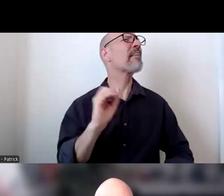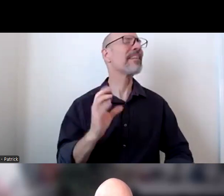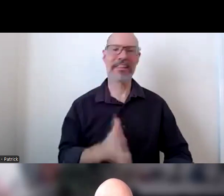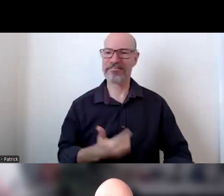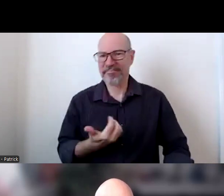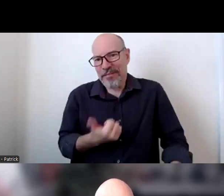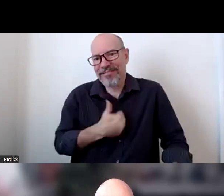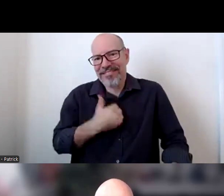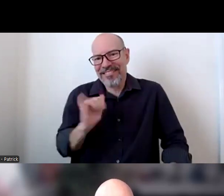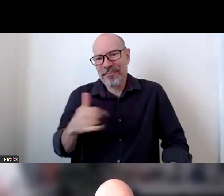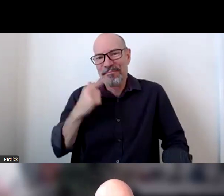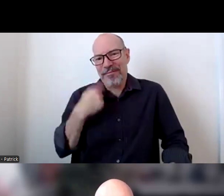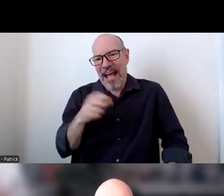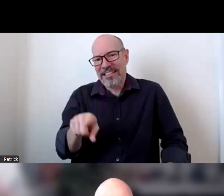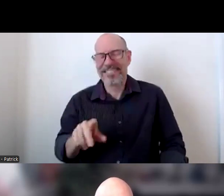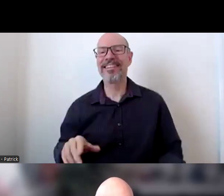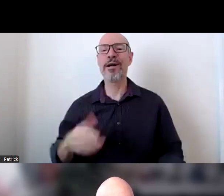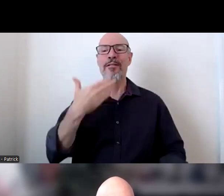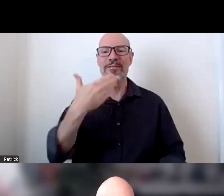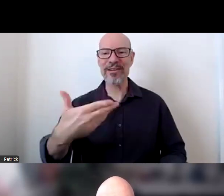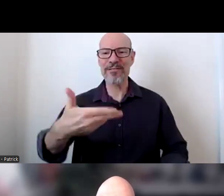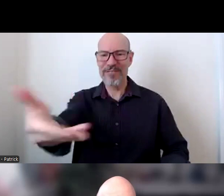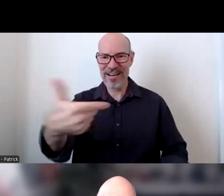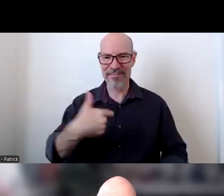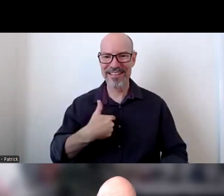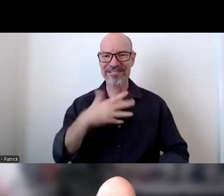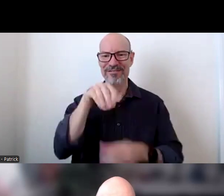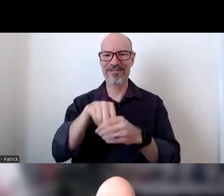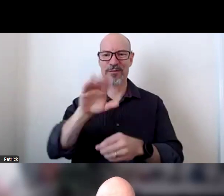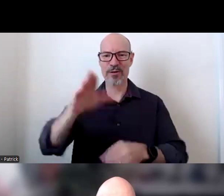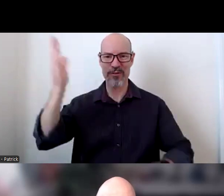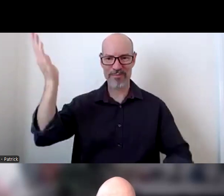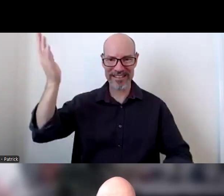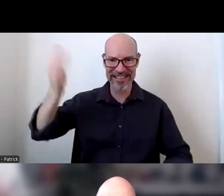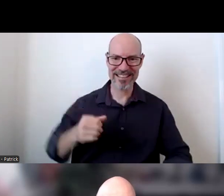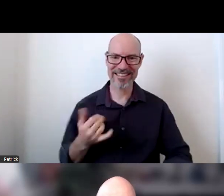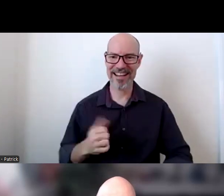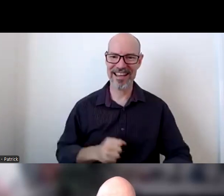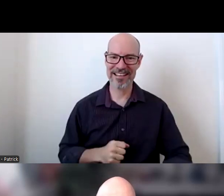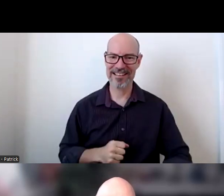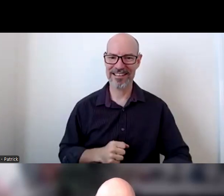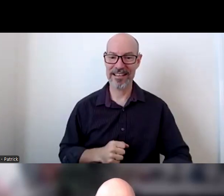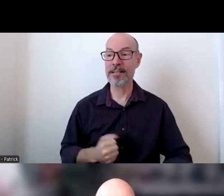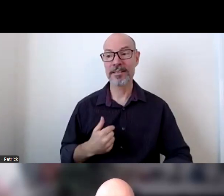introduction by my colleagues at I'm thankful you invited me to I hope I'll bring you